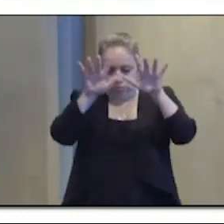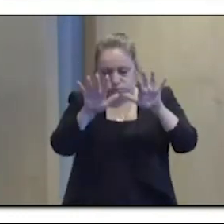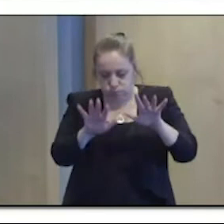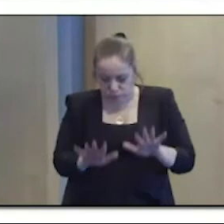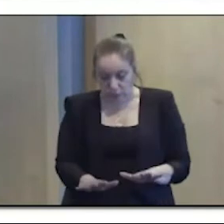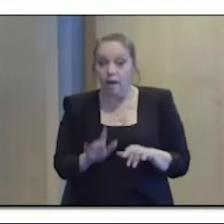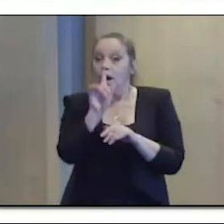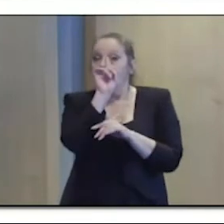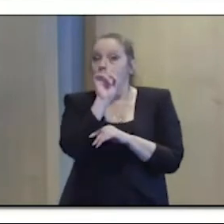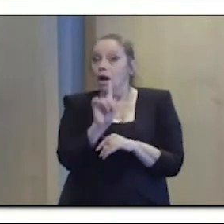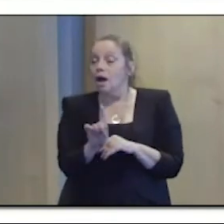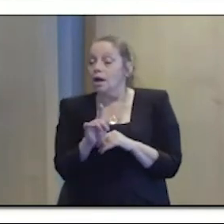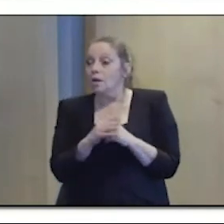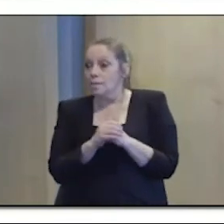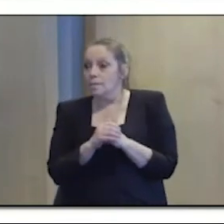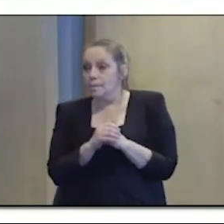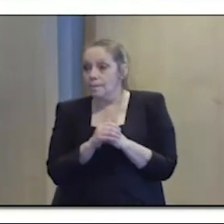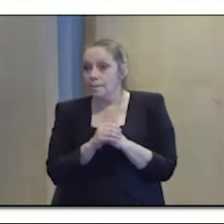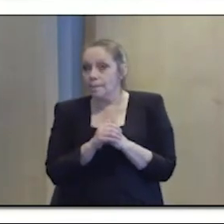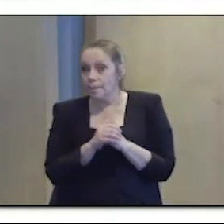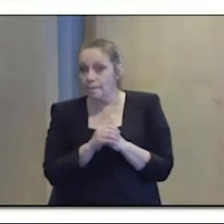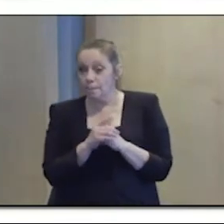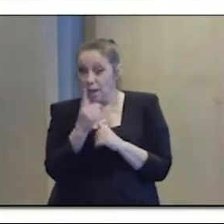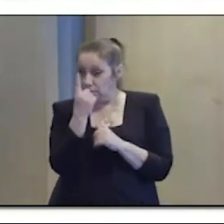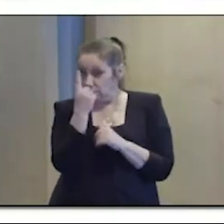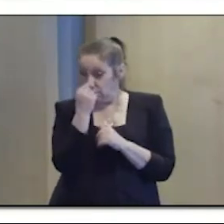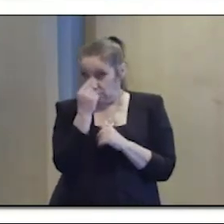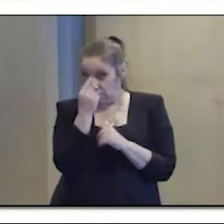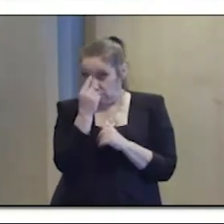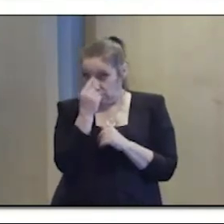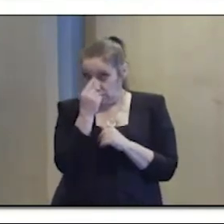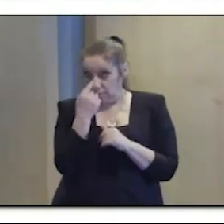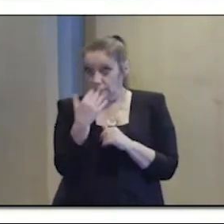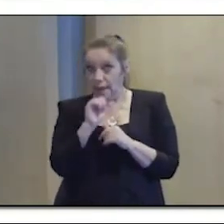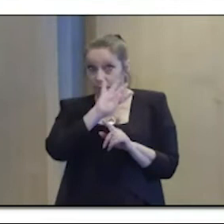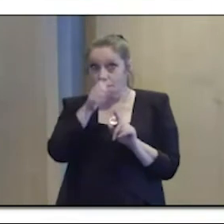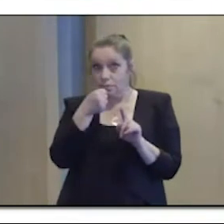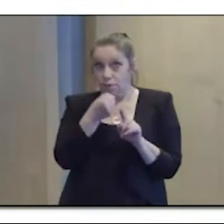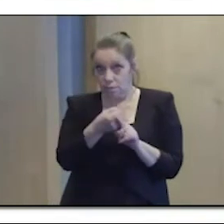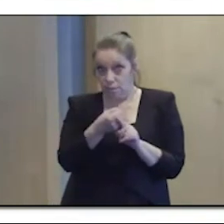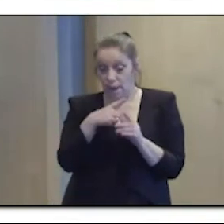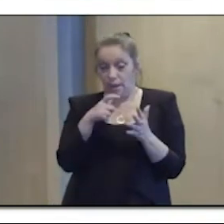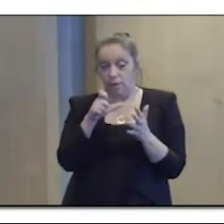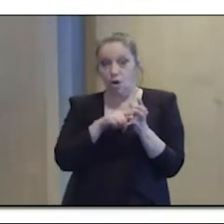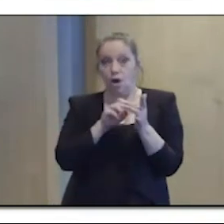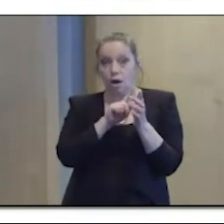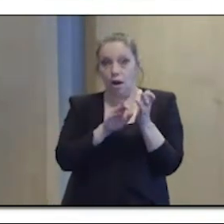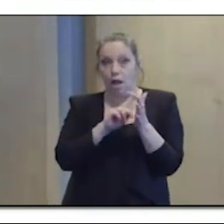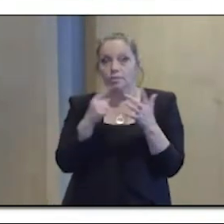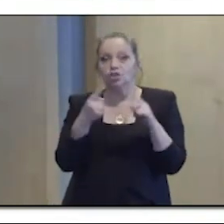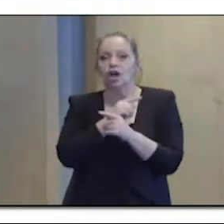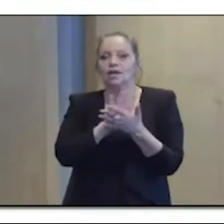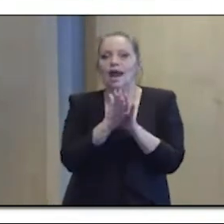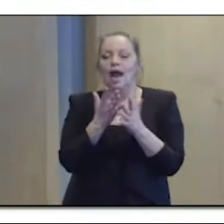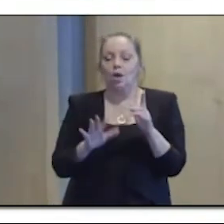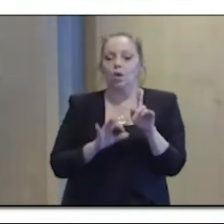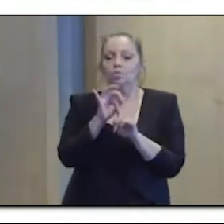But we you can have an impact on climate change by improving air quality although,